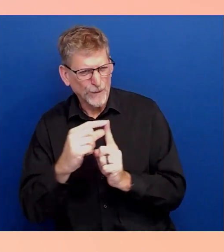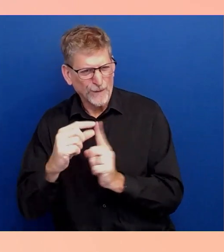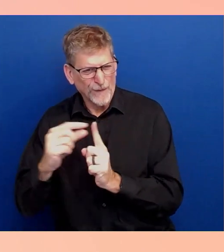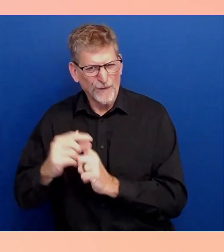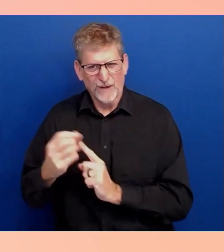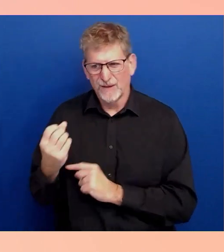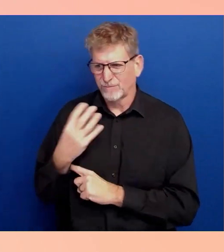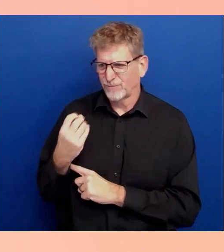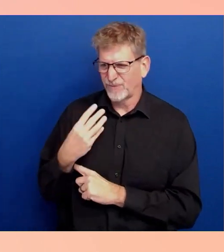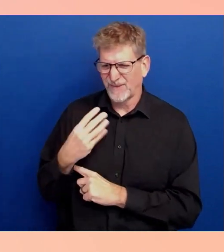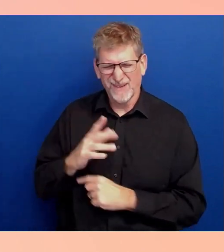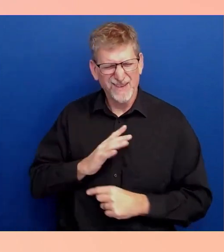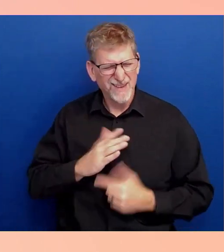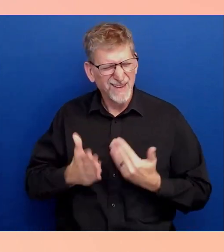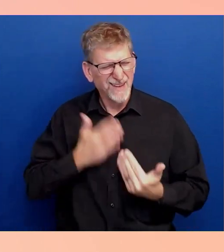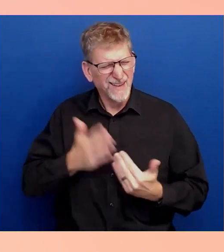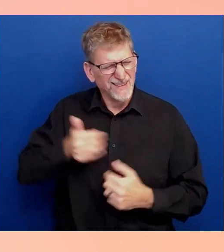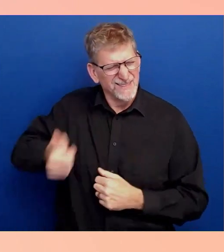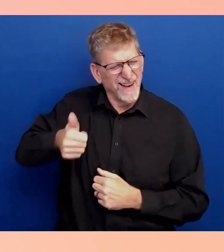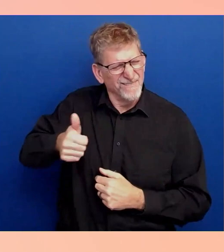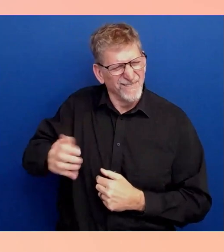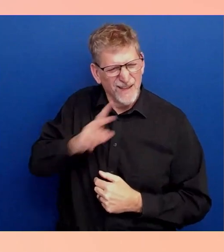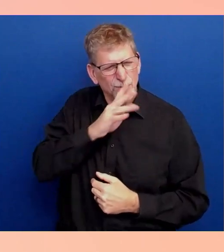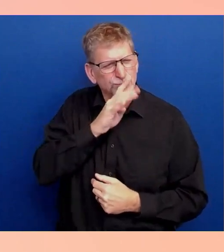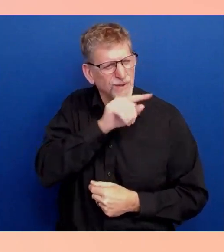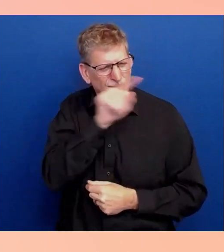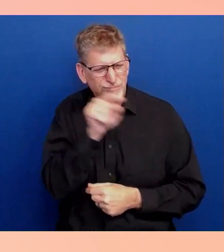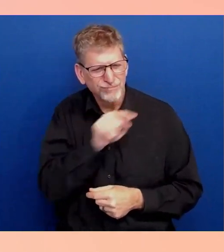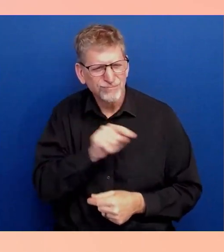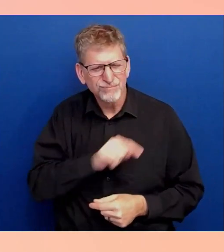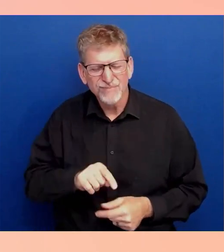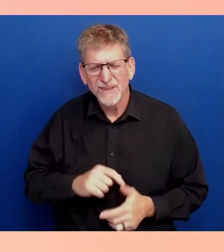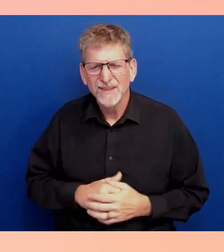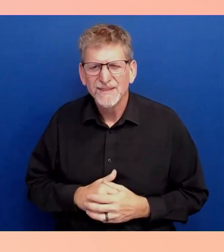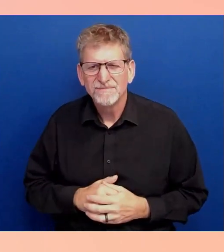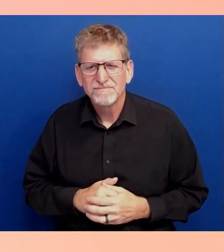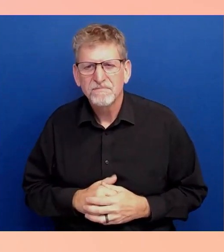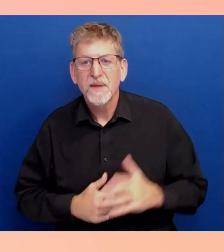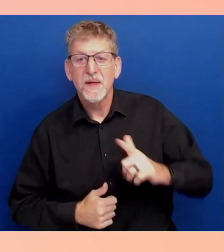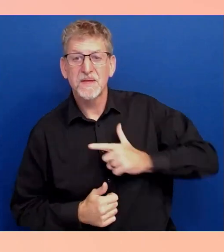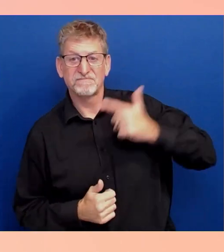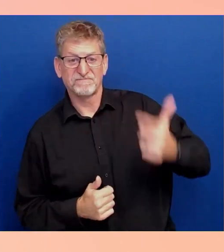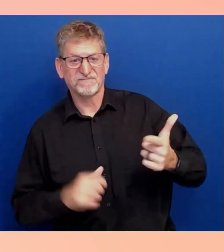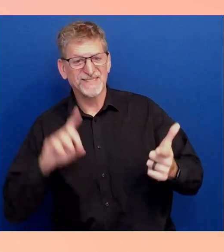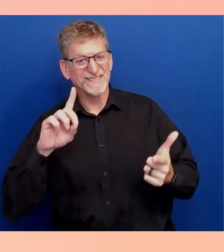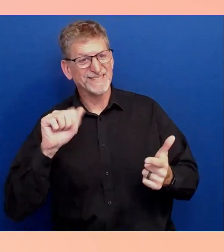Back over to you, Dante. Big thanks to Ram, Anna and Roberto.